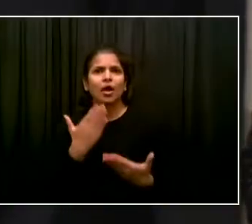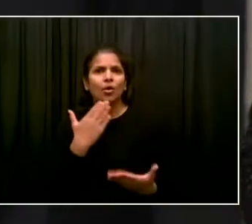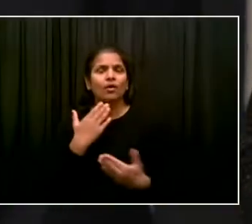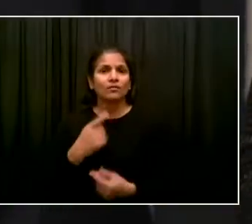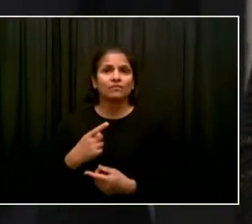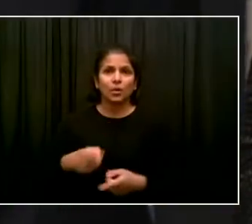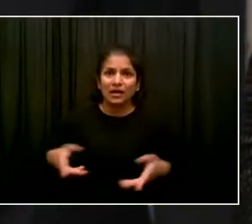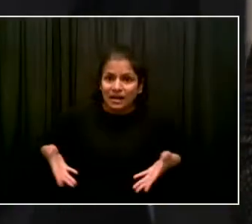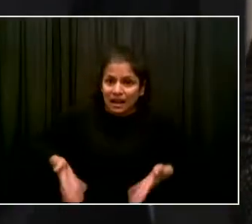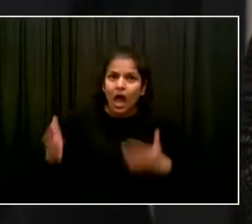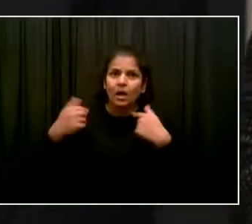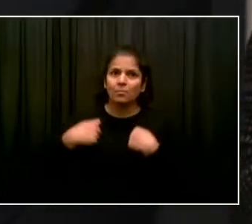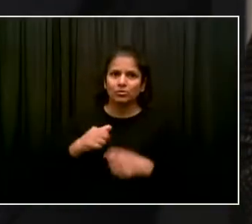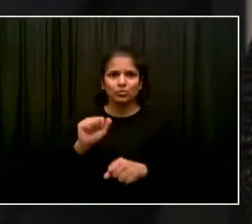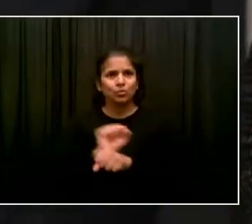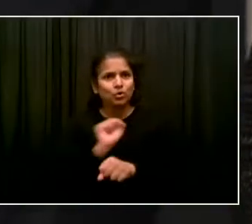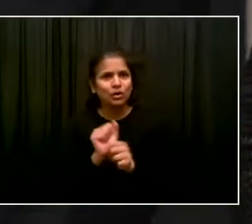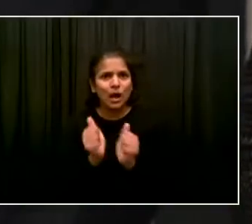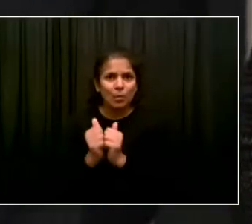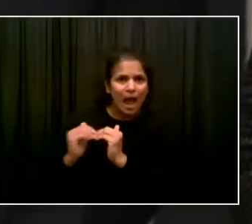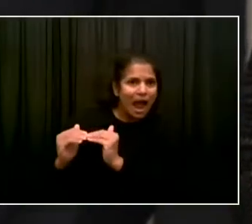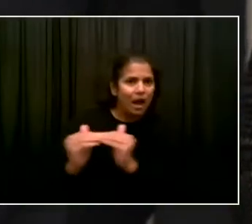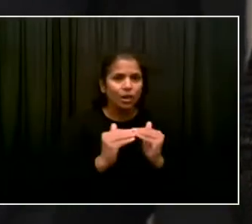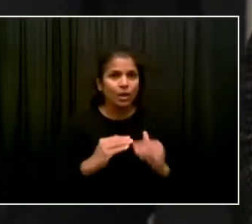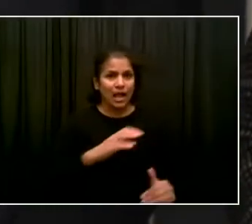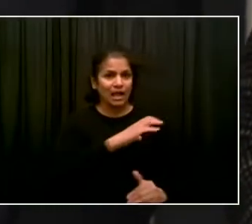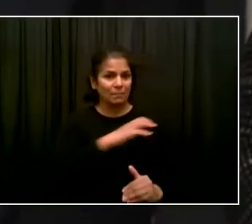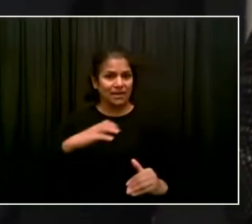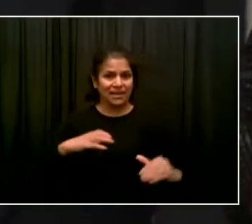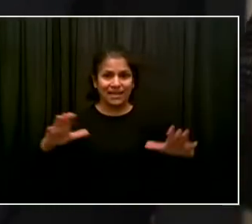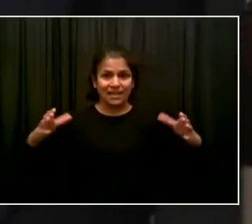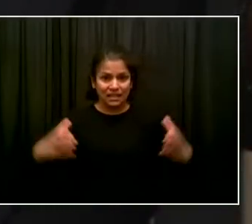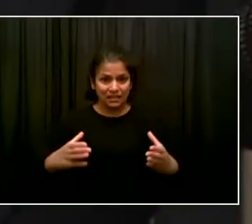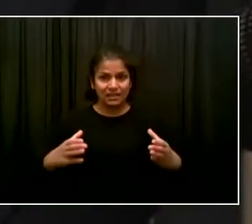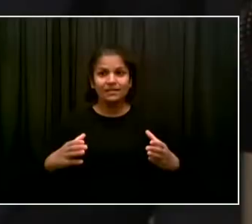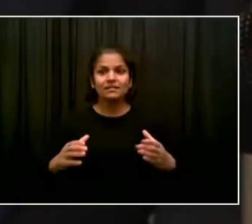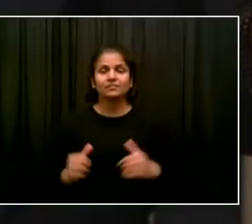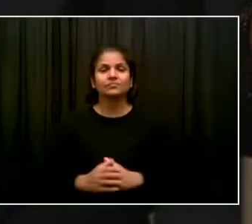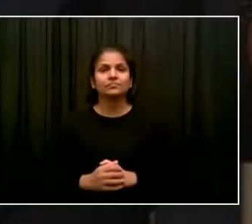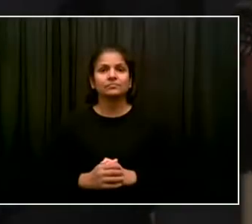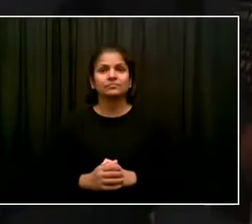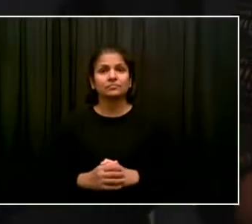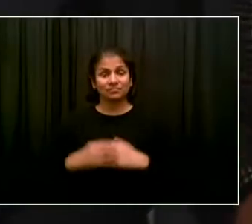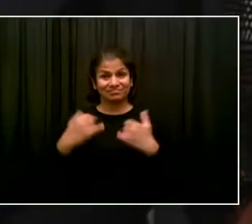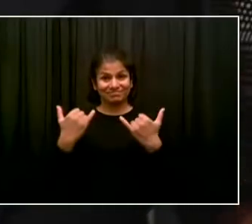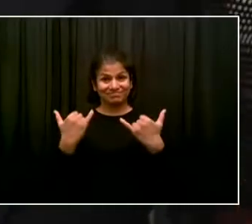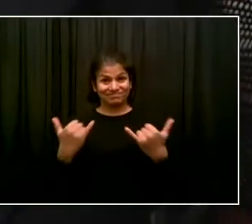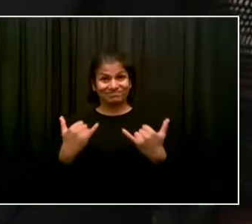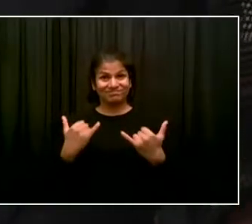THANK YOU THAT I HAD THE OPPORTUNITY TO SERVE ON YOUR EQUITY COMMITTEE UNDER DEPUTY MAYOR THOMPSON, JENNIFER JONES